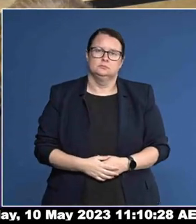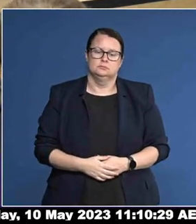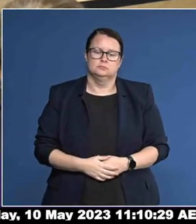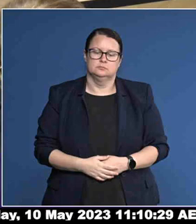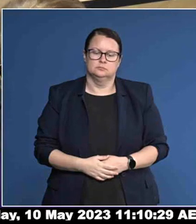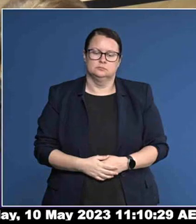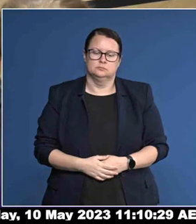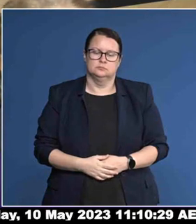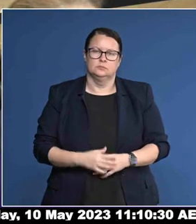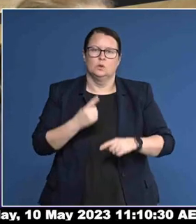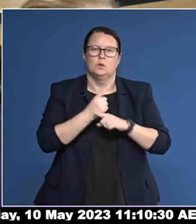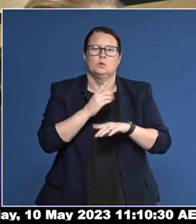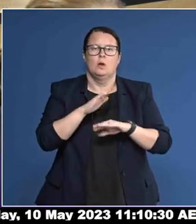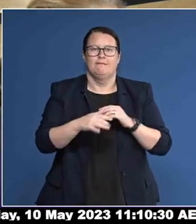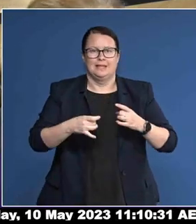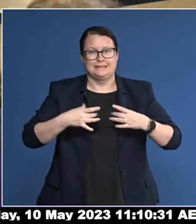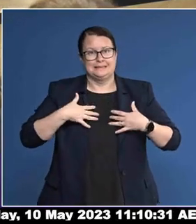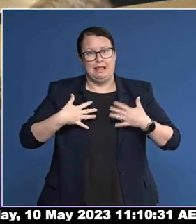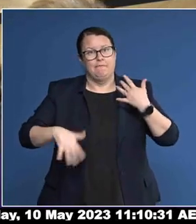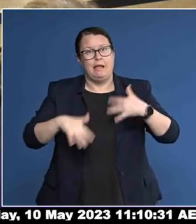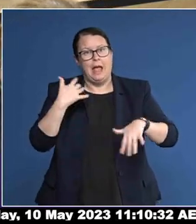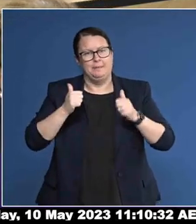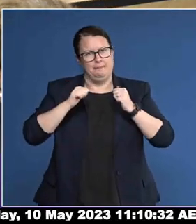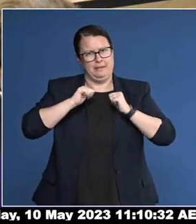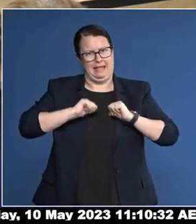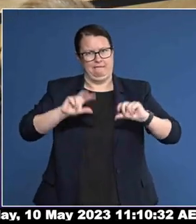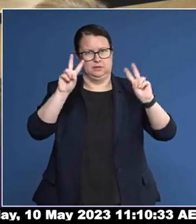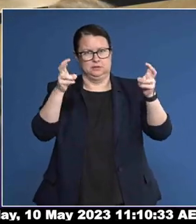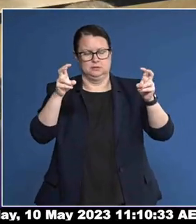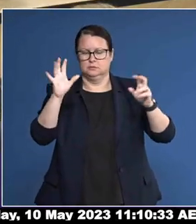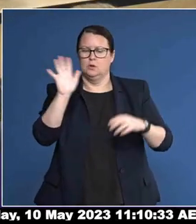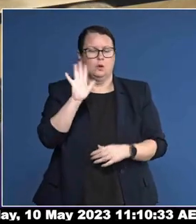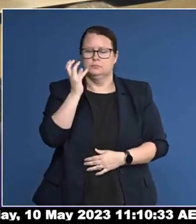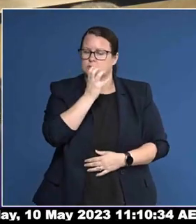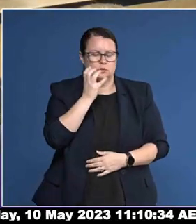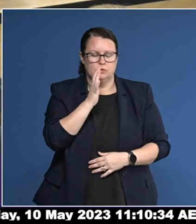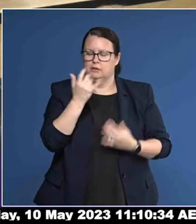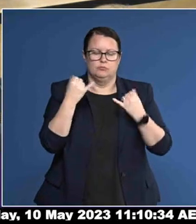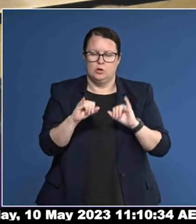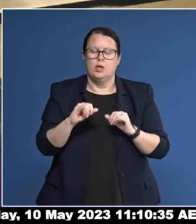Self-Harming Behaviours - I withdraw that. It's still under the heading of the Student Protection Reports.